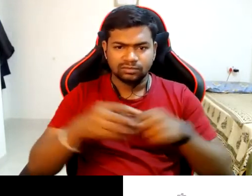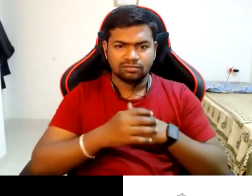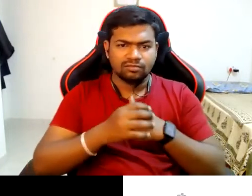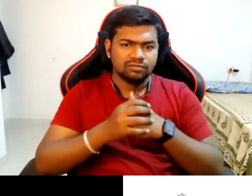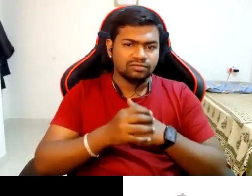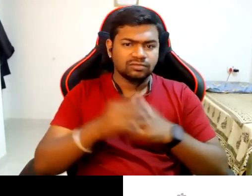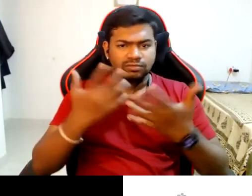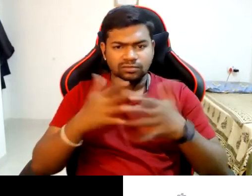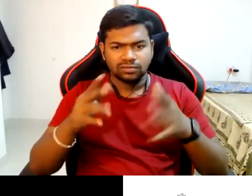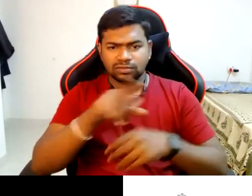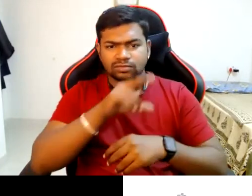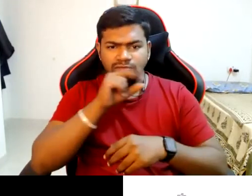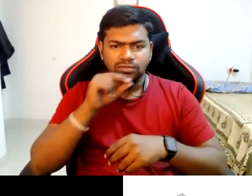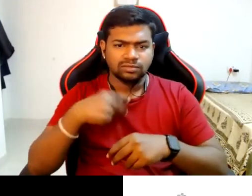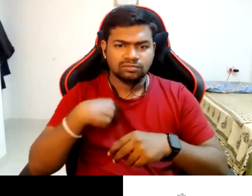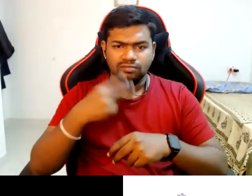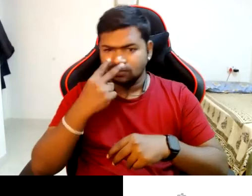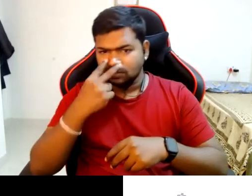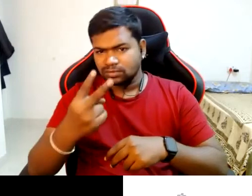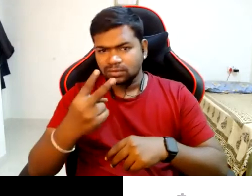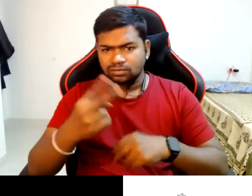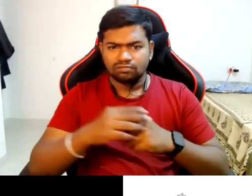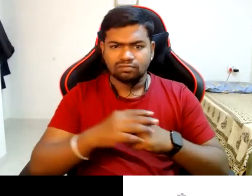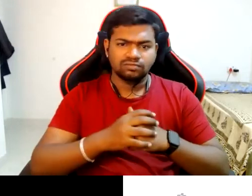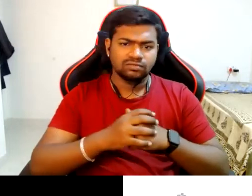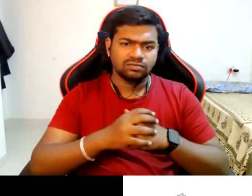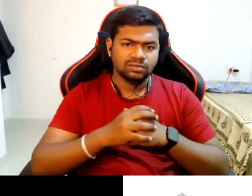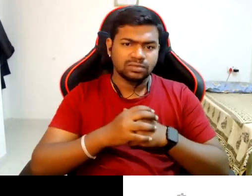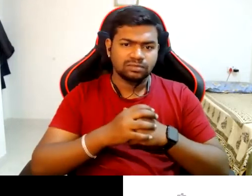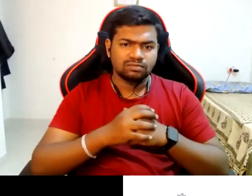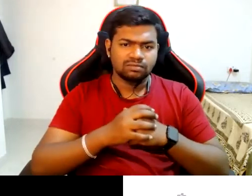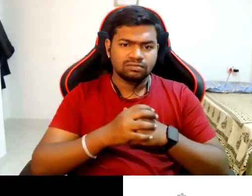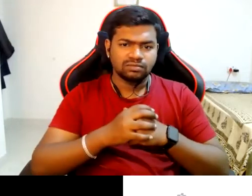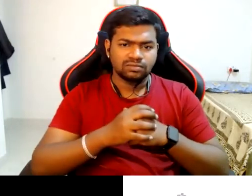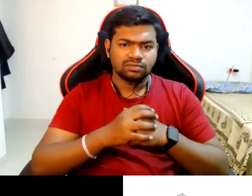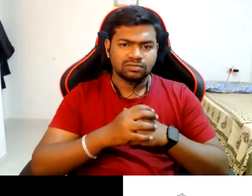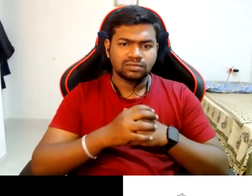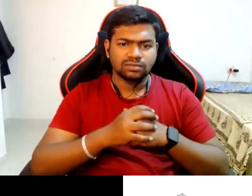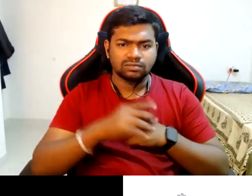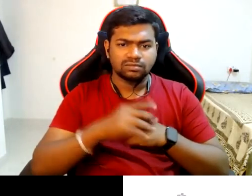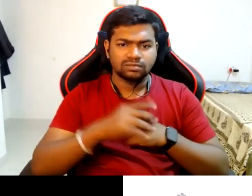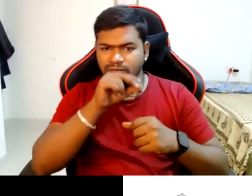like that. I'm still looking at you. for example, that you are speaking now. I have to look at the phone. so its like